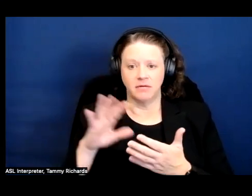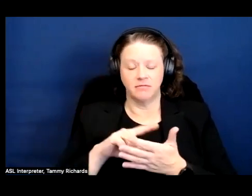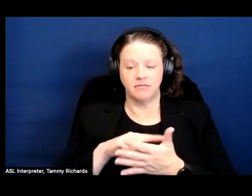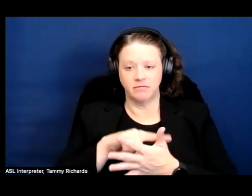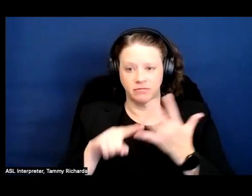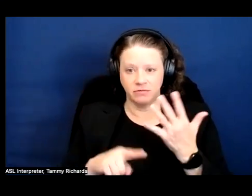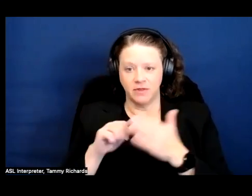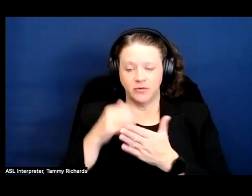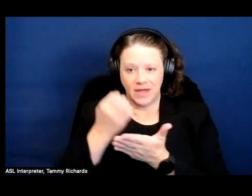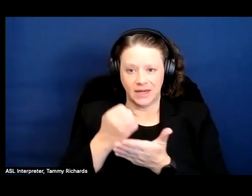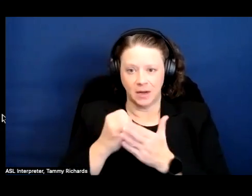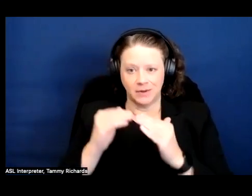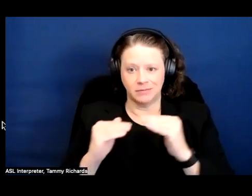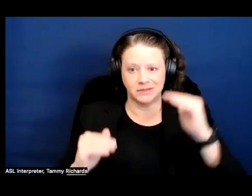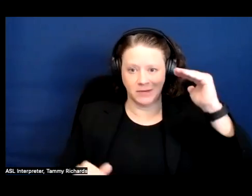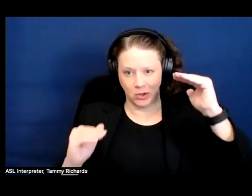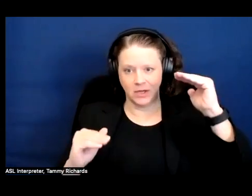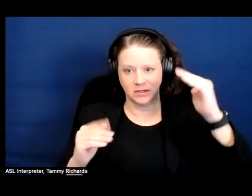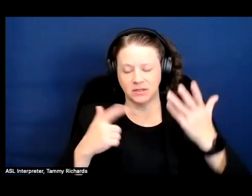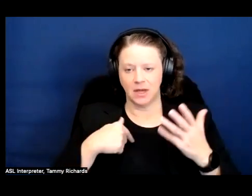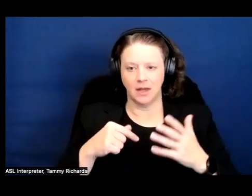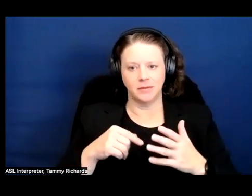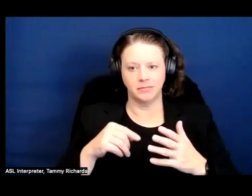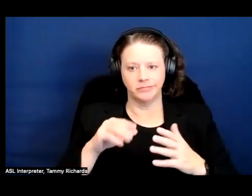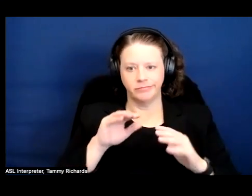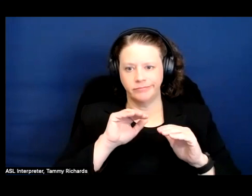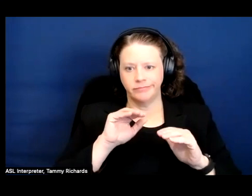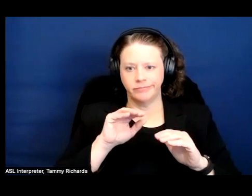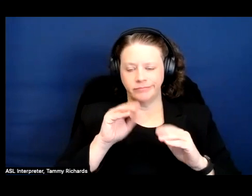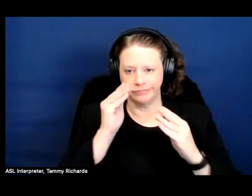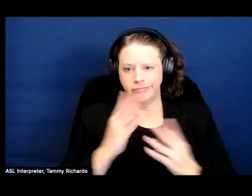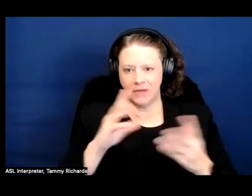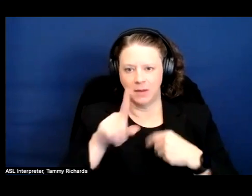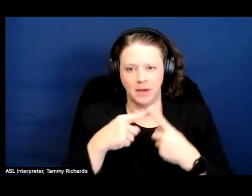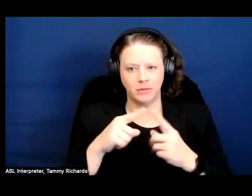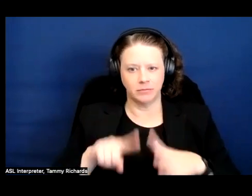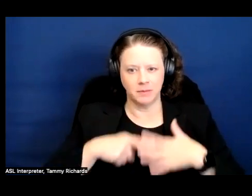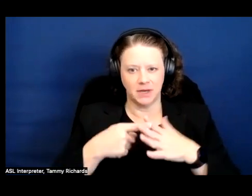So there's programs similar to Section 8, where it's kind a monthly subsidy,